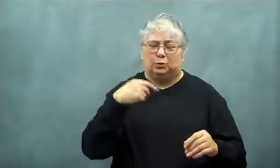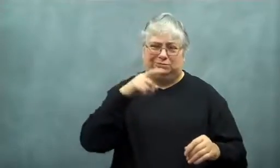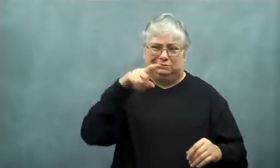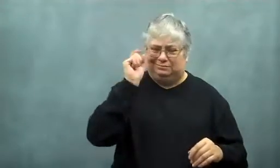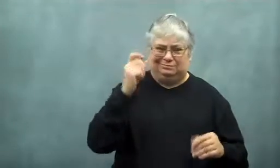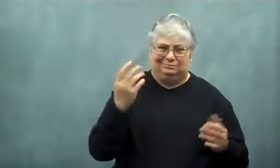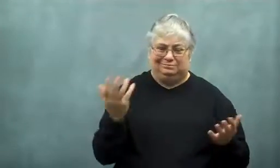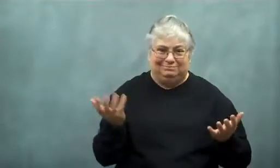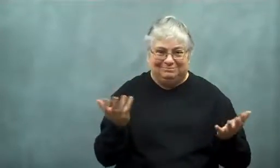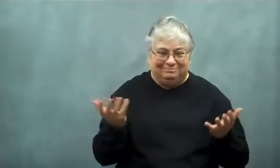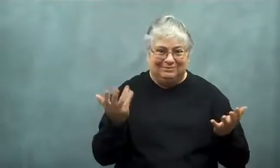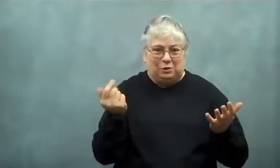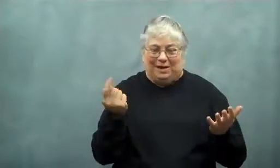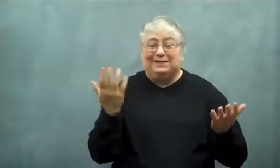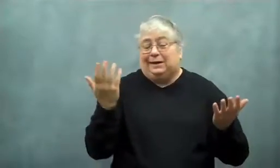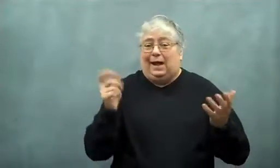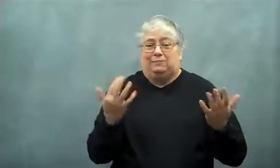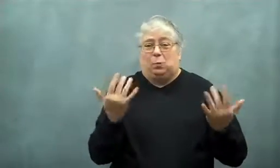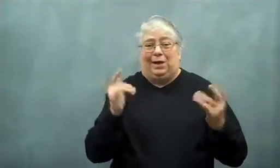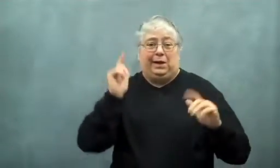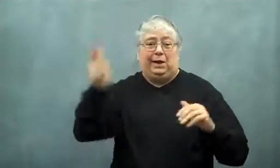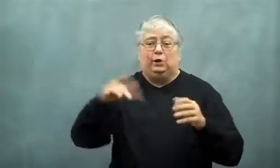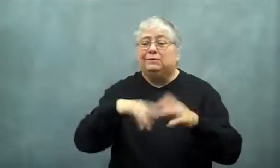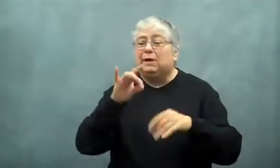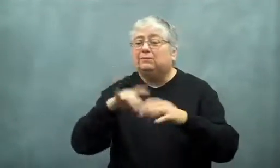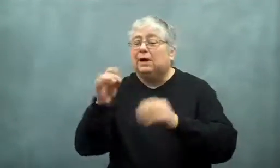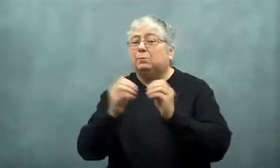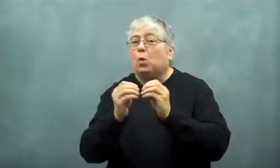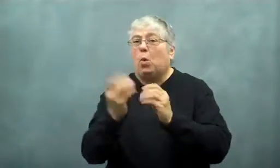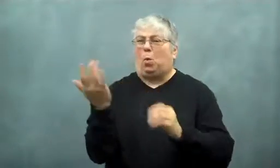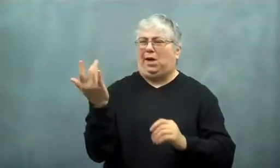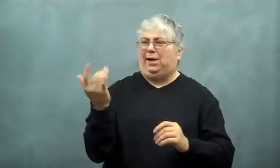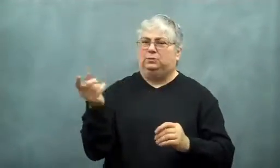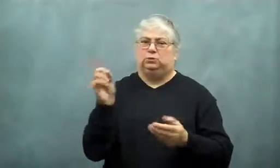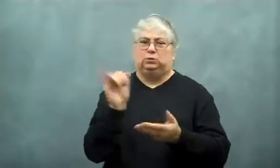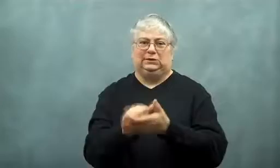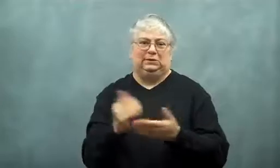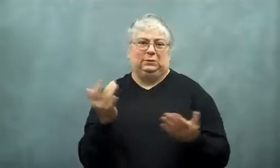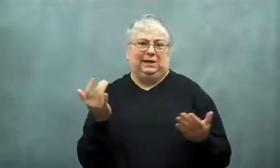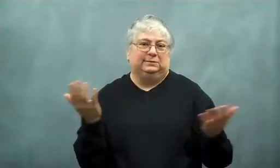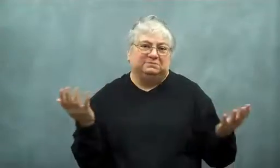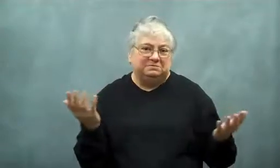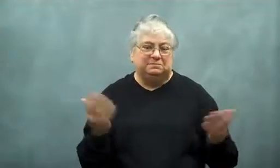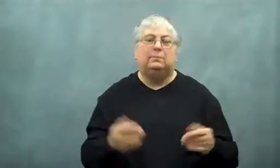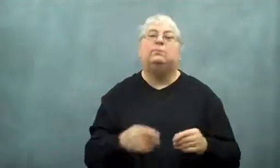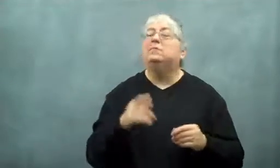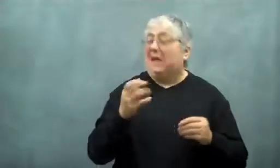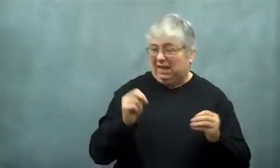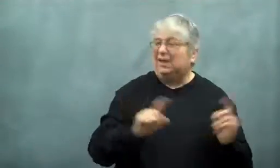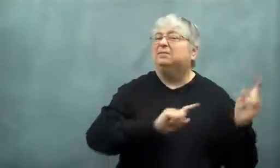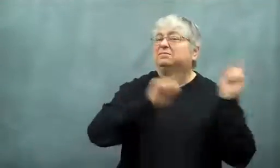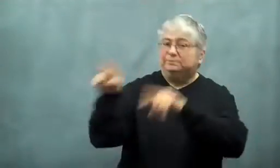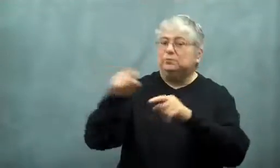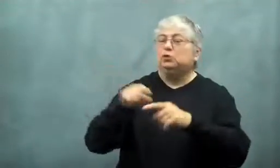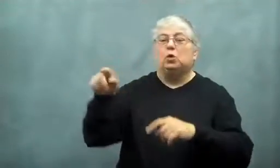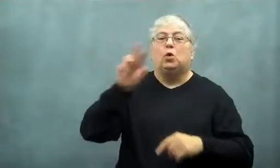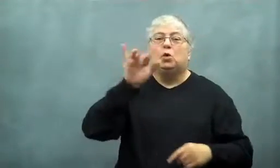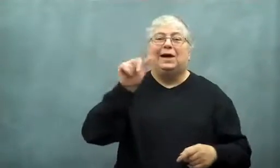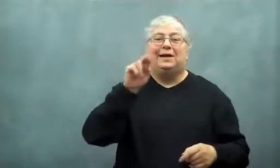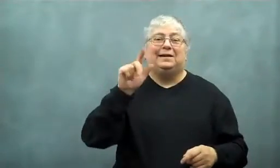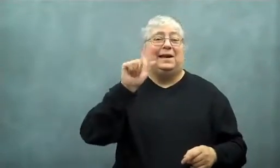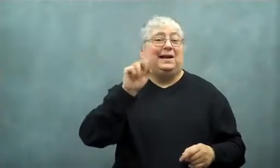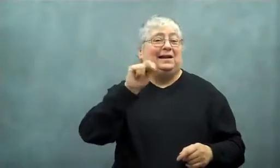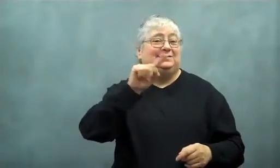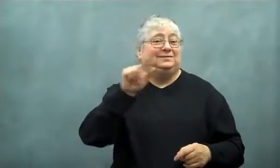So who knows what they found. We'll have to wait until they announce it.